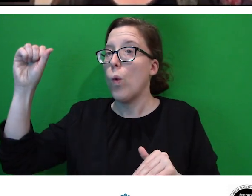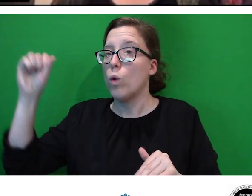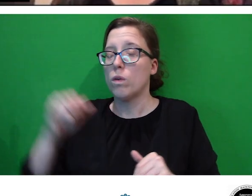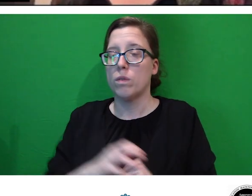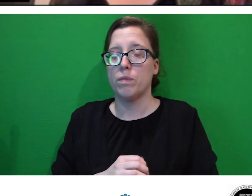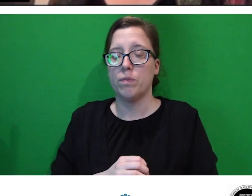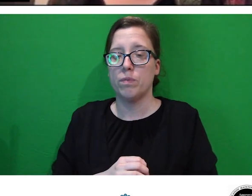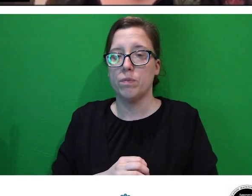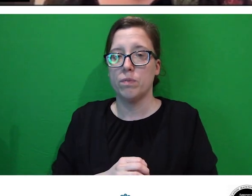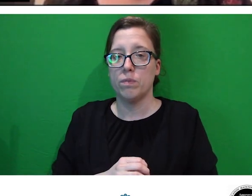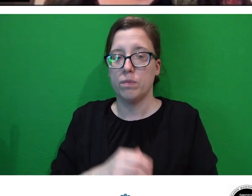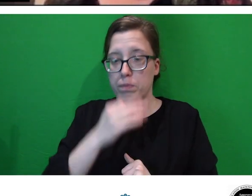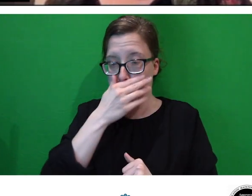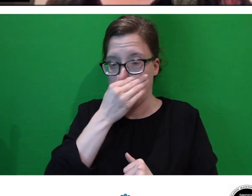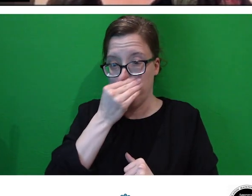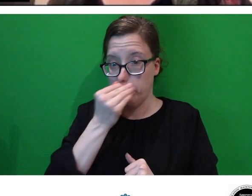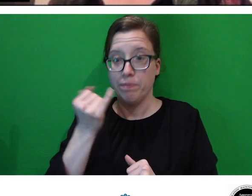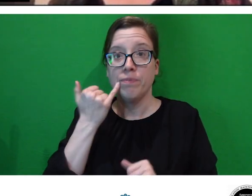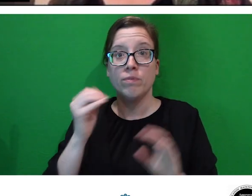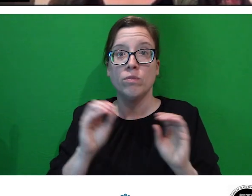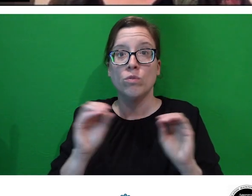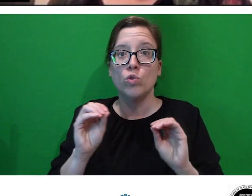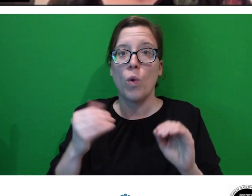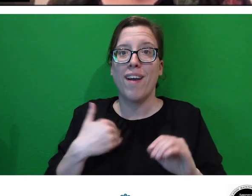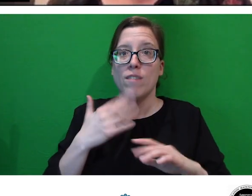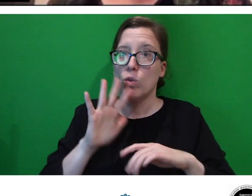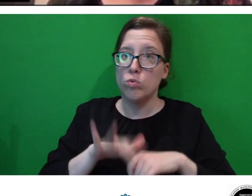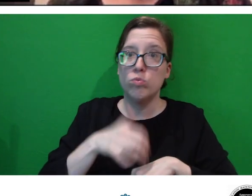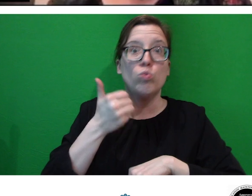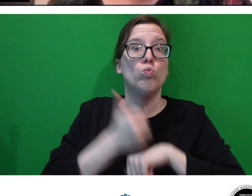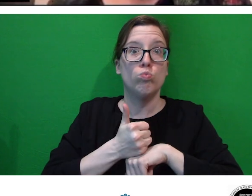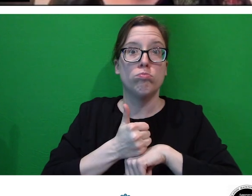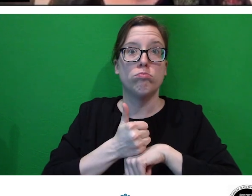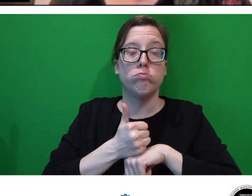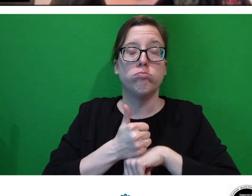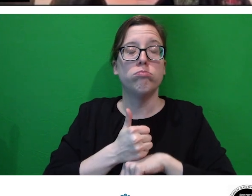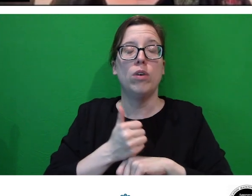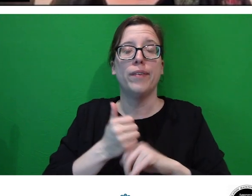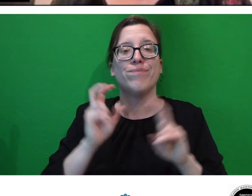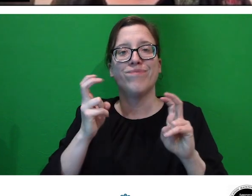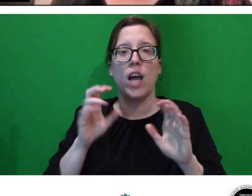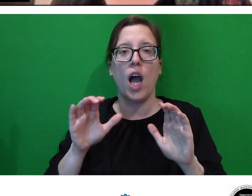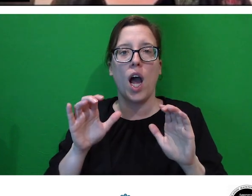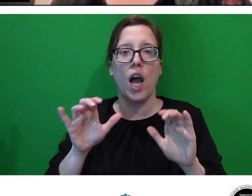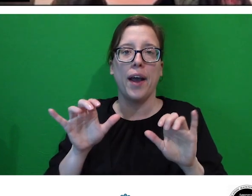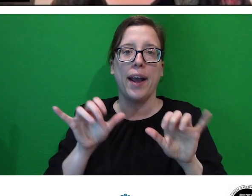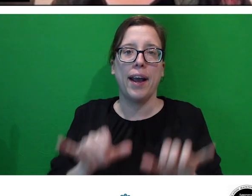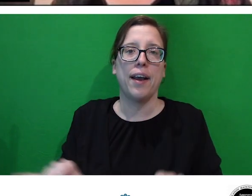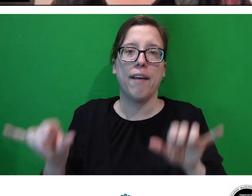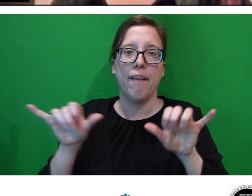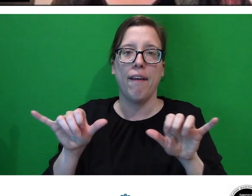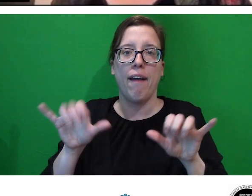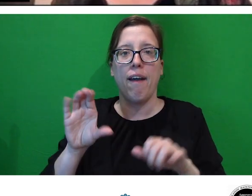With all learners, especially really little ones or those who are older that don't have a